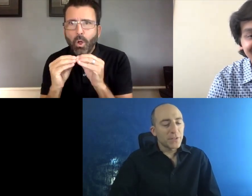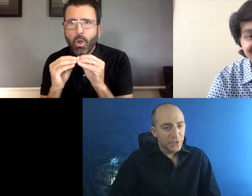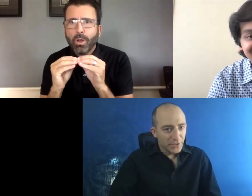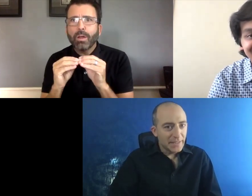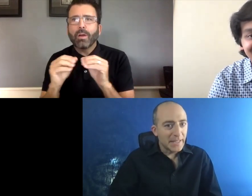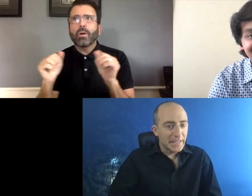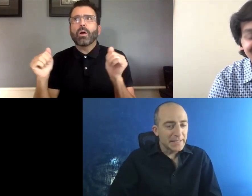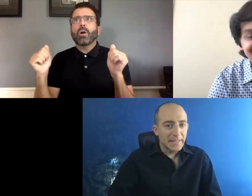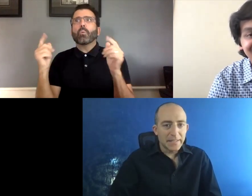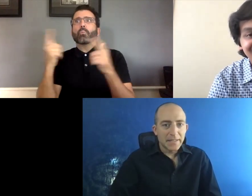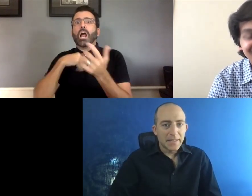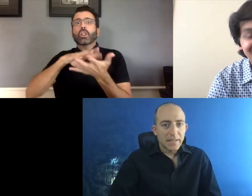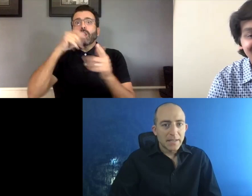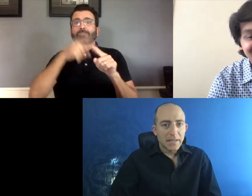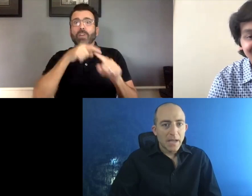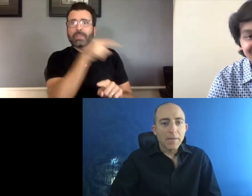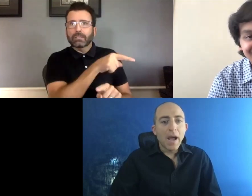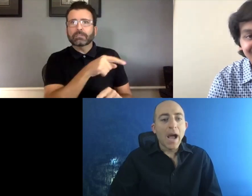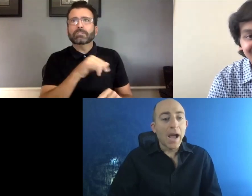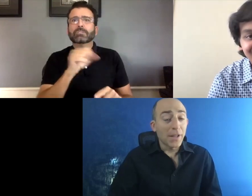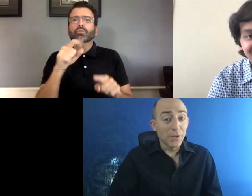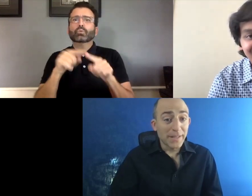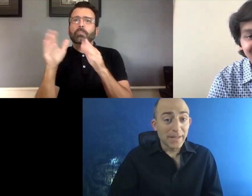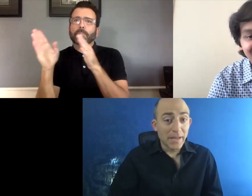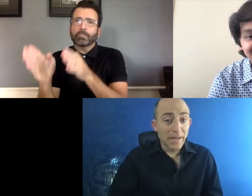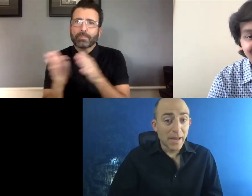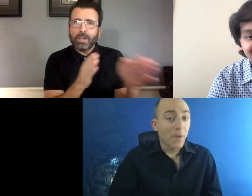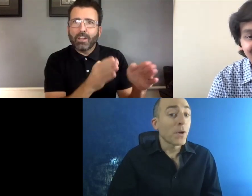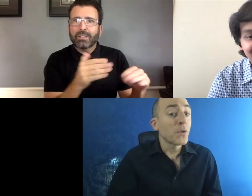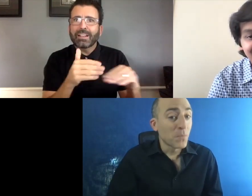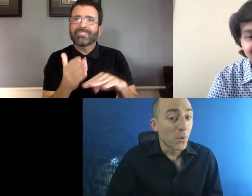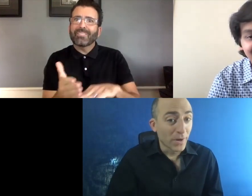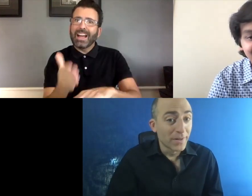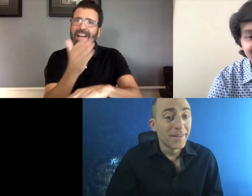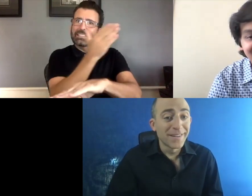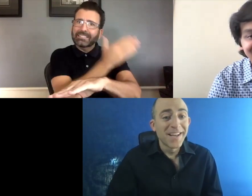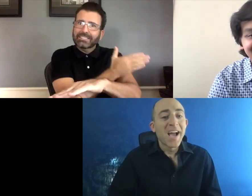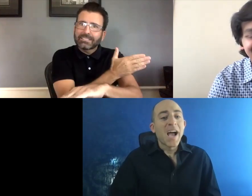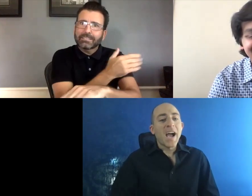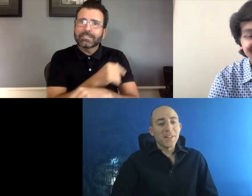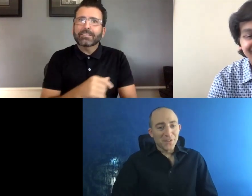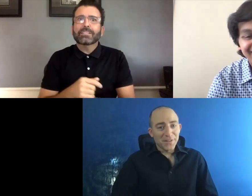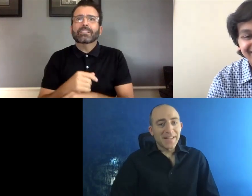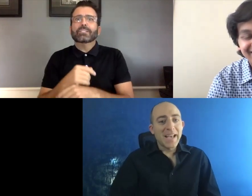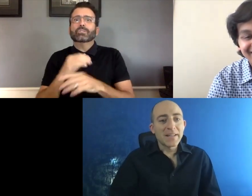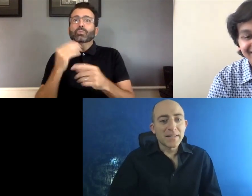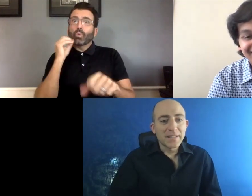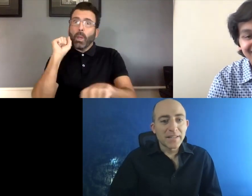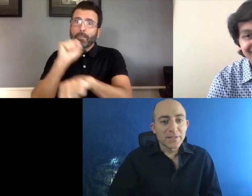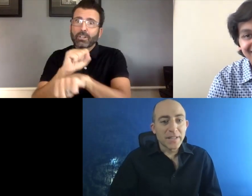certain things that I I learned, that I want to do it more. I learned that there's a lot of